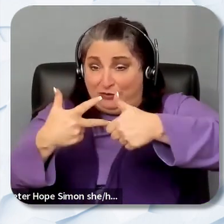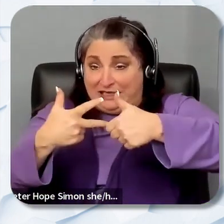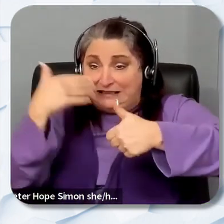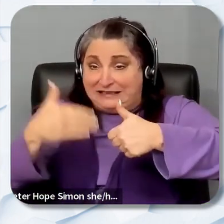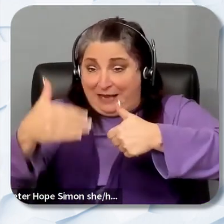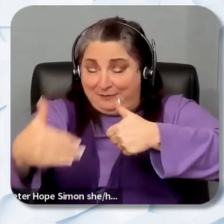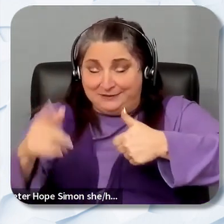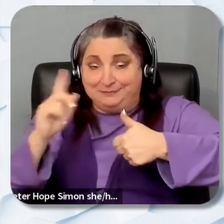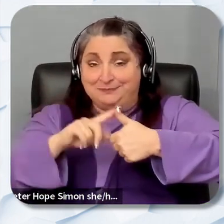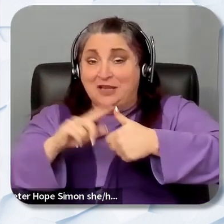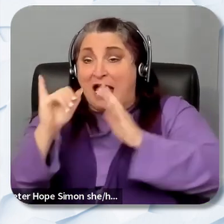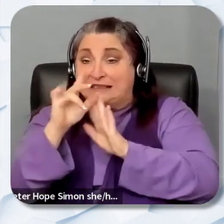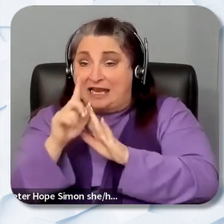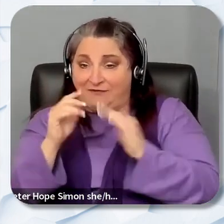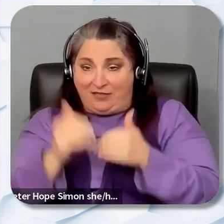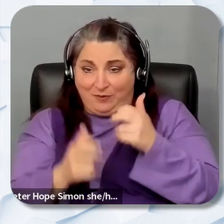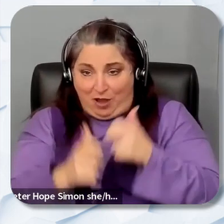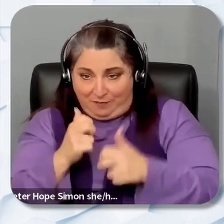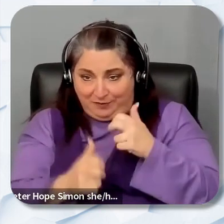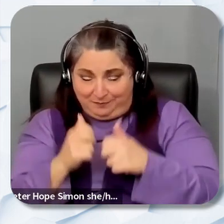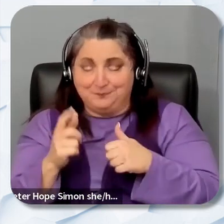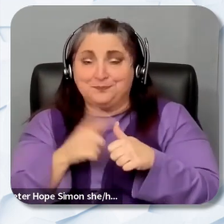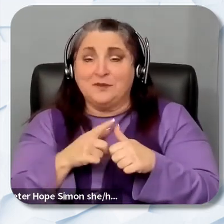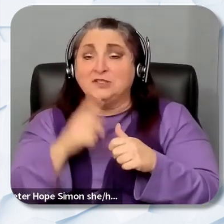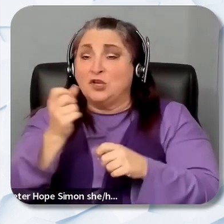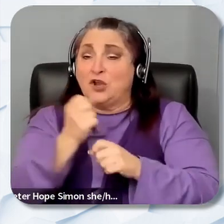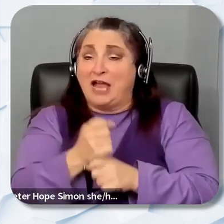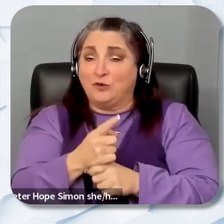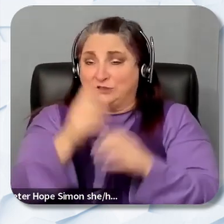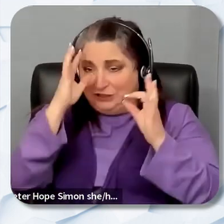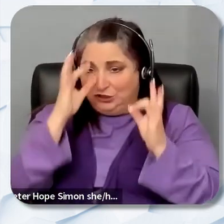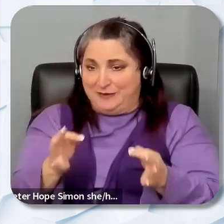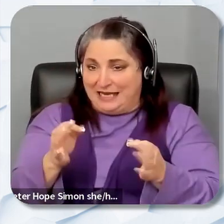identifying the problem. So in your Annual Determination Letter which we provided to